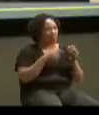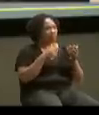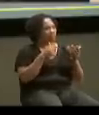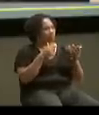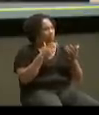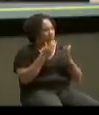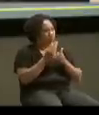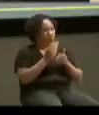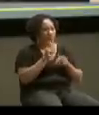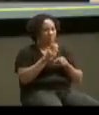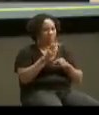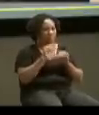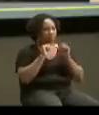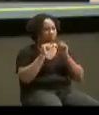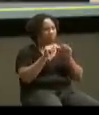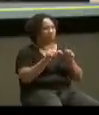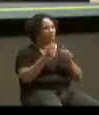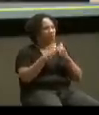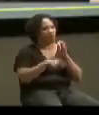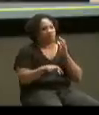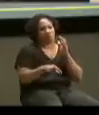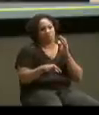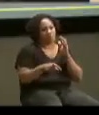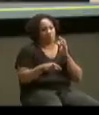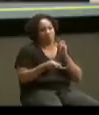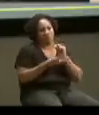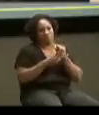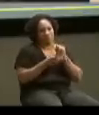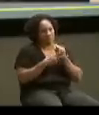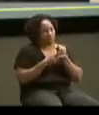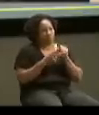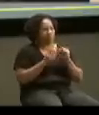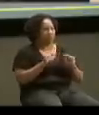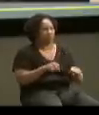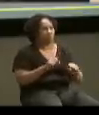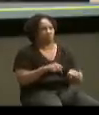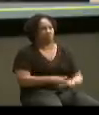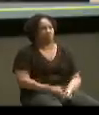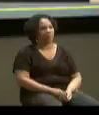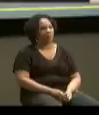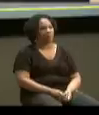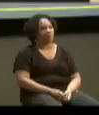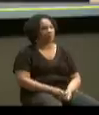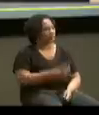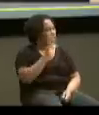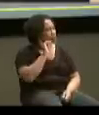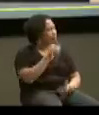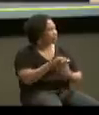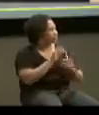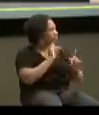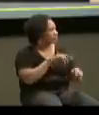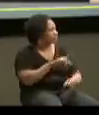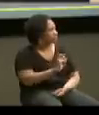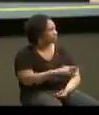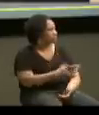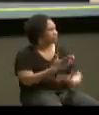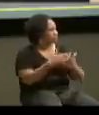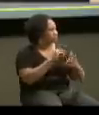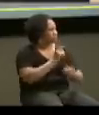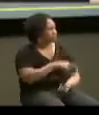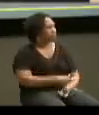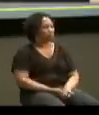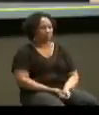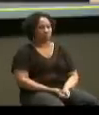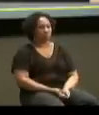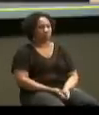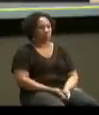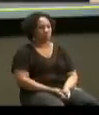WE NEED TO BE SUSTAINABLE, AS COST EFFECTIVE AS WE CAN BE.